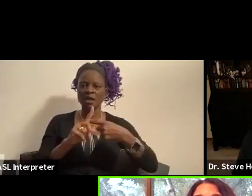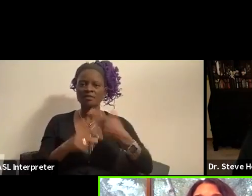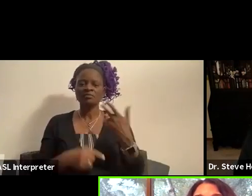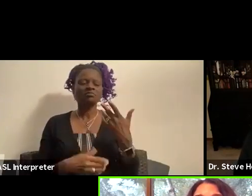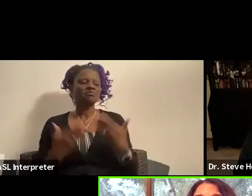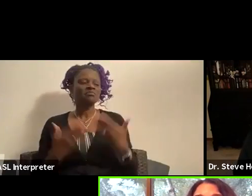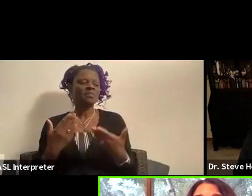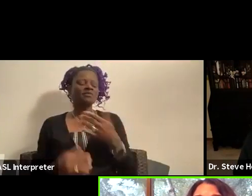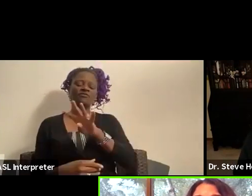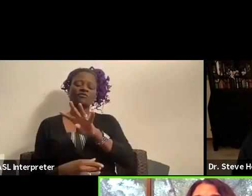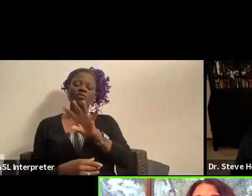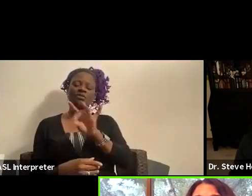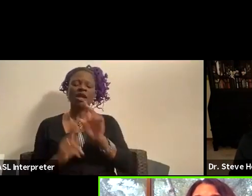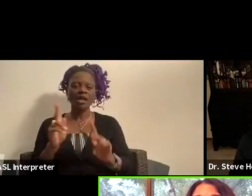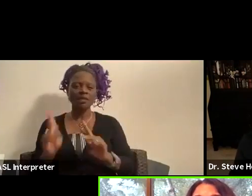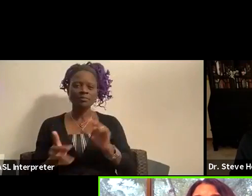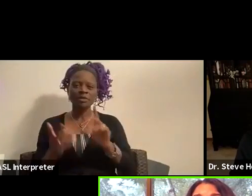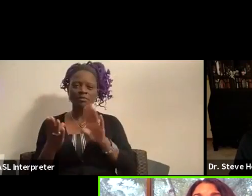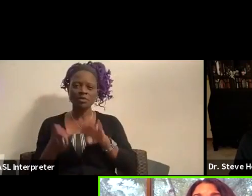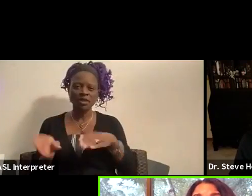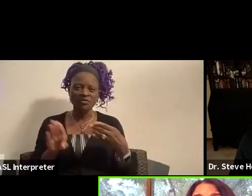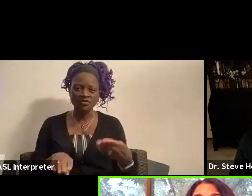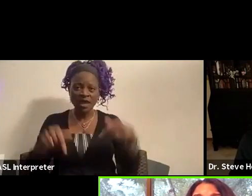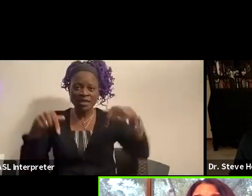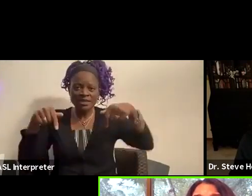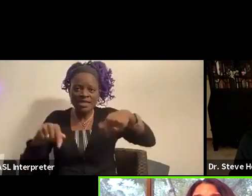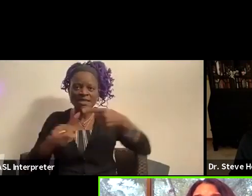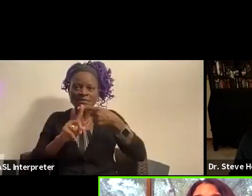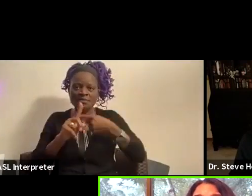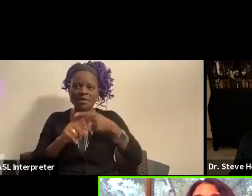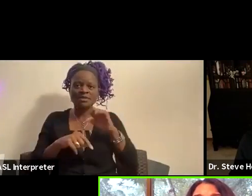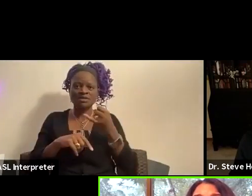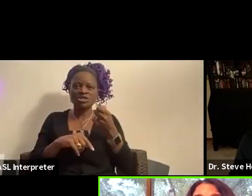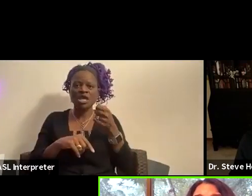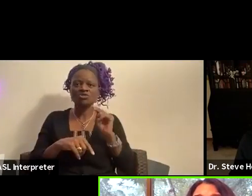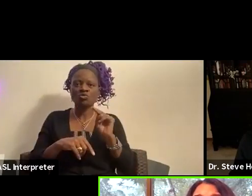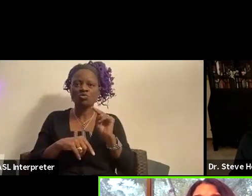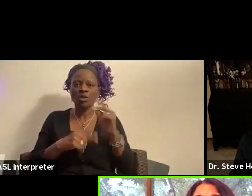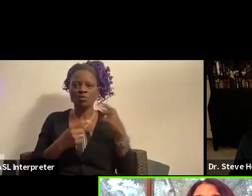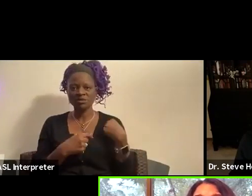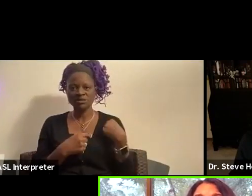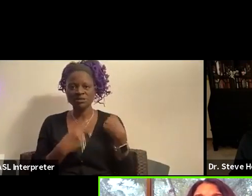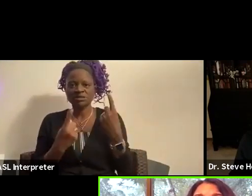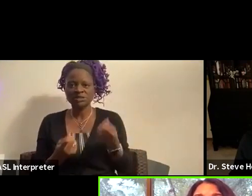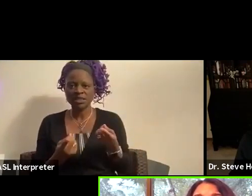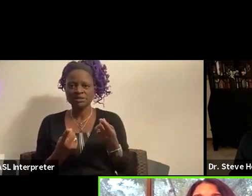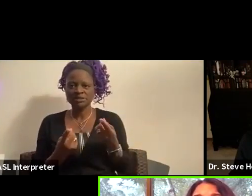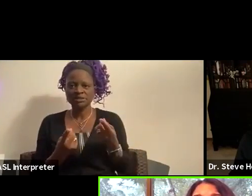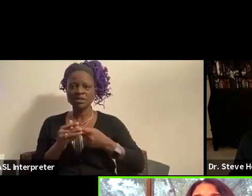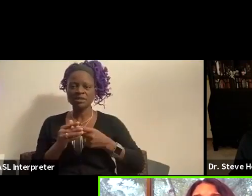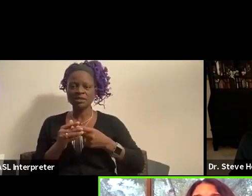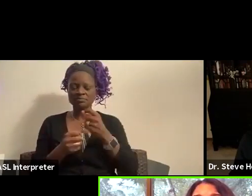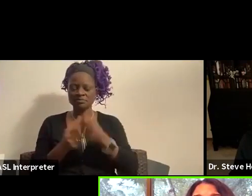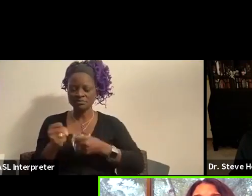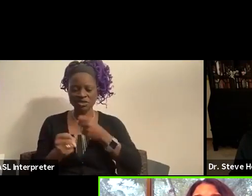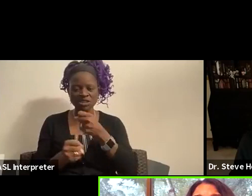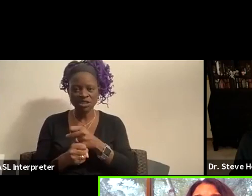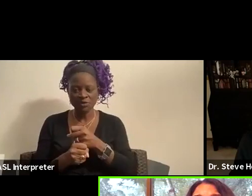residents have died in January, the deadliest month of the pandemic so far. And we are only two thirds of the way through this month.